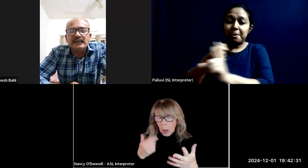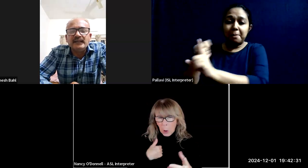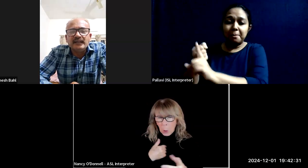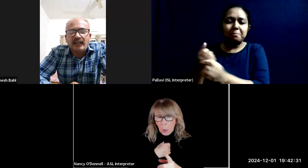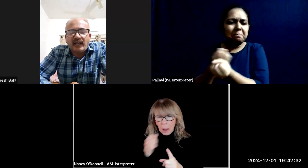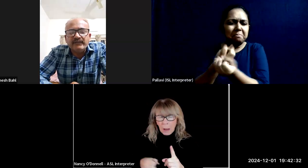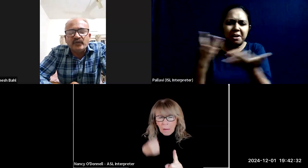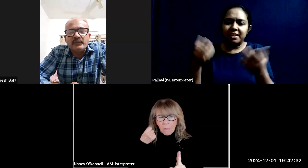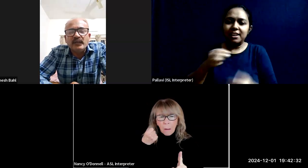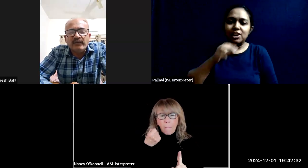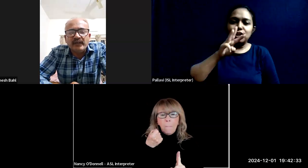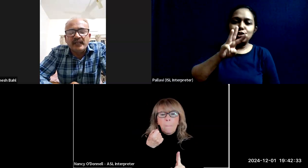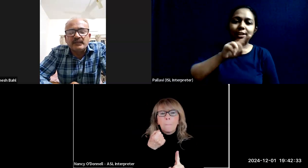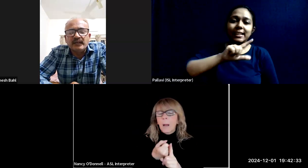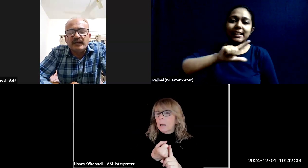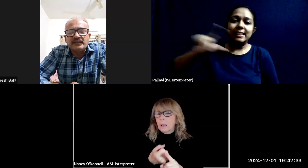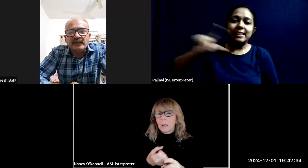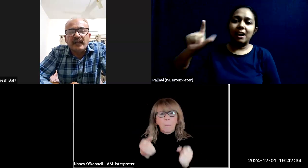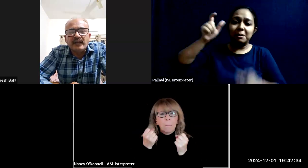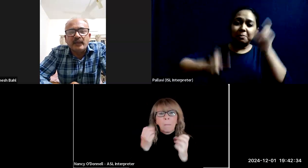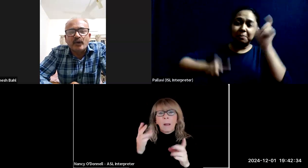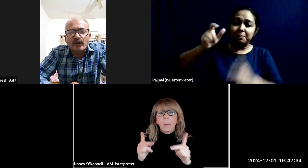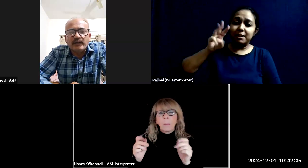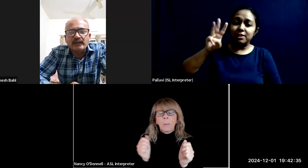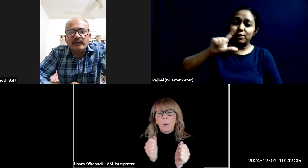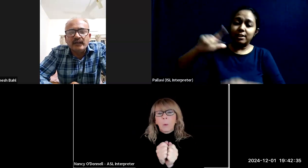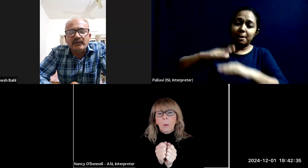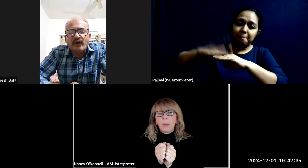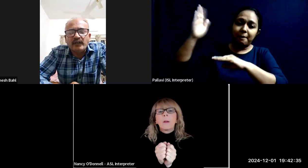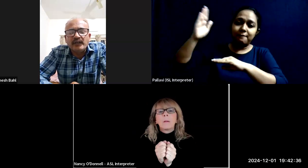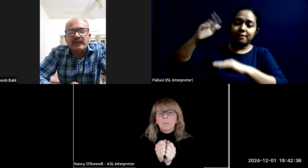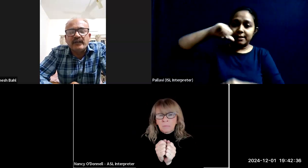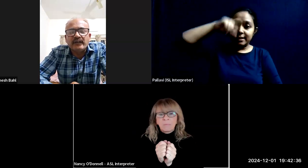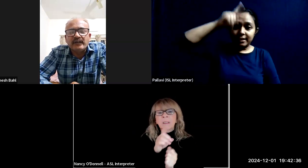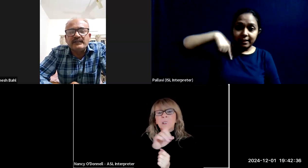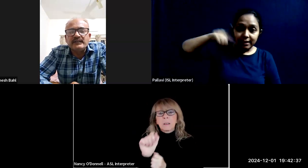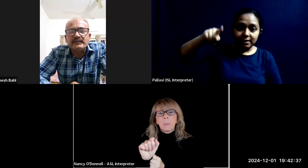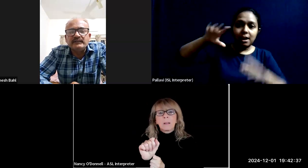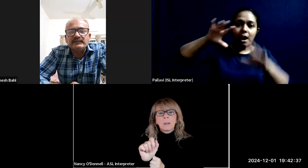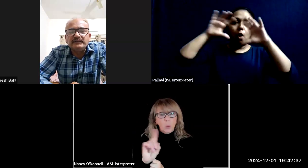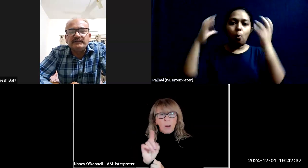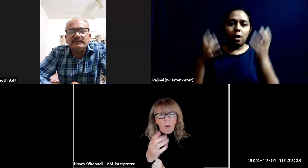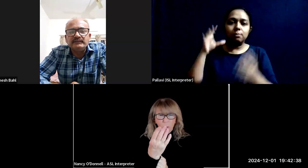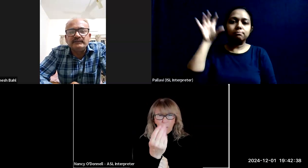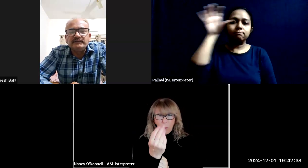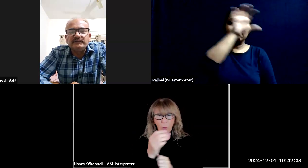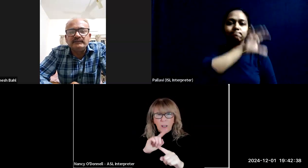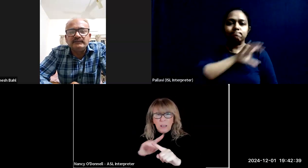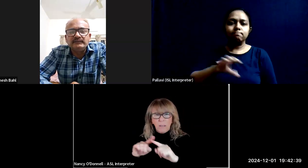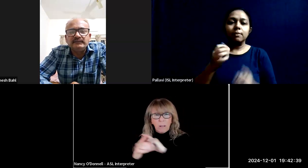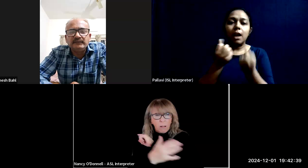lives of people with disabilities in India and abroad in 40 different countries.